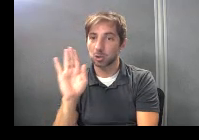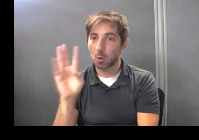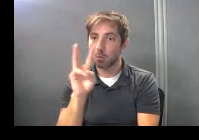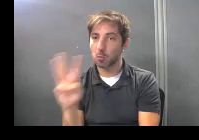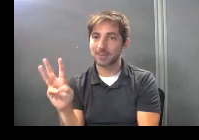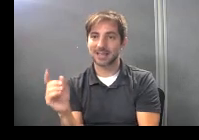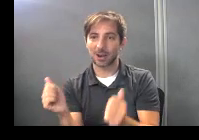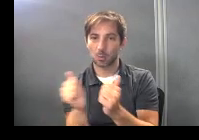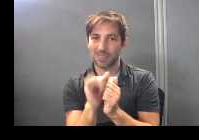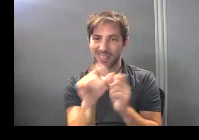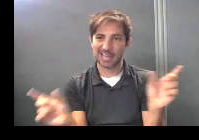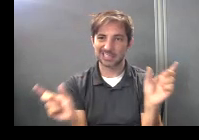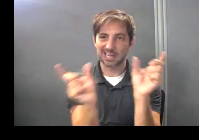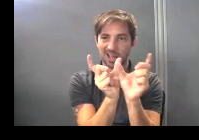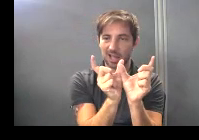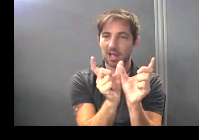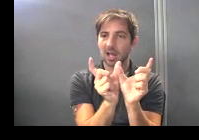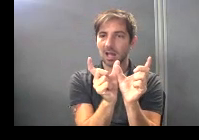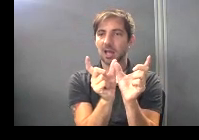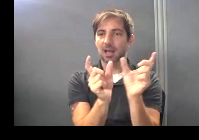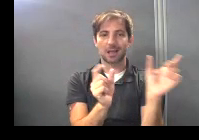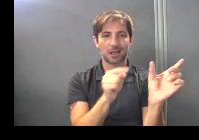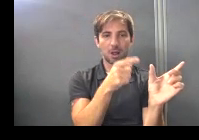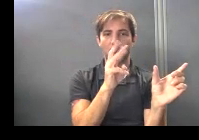FIX. THAT'S WAVE.WEB AIM.ORG.